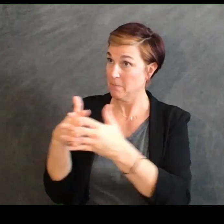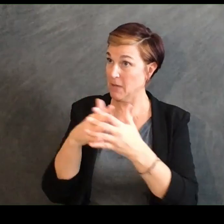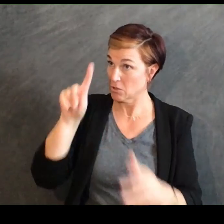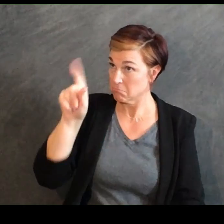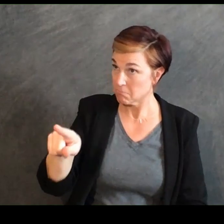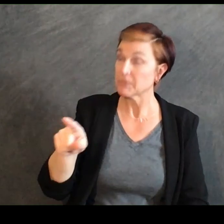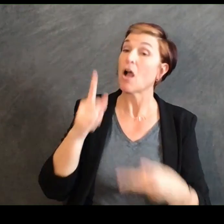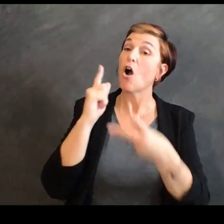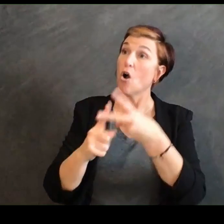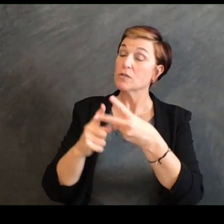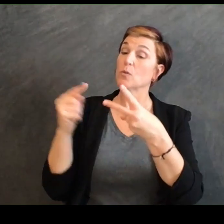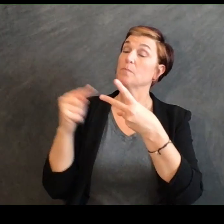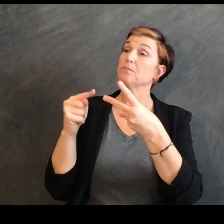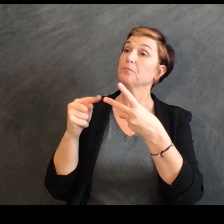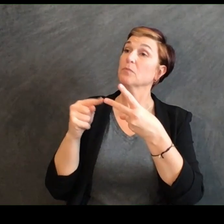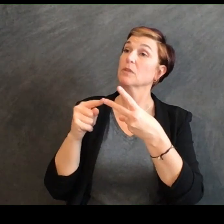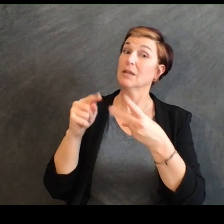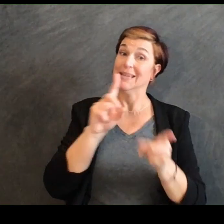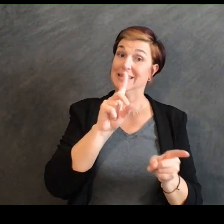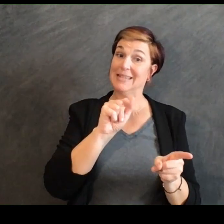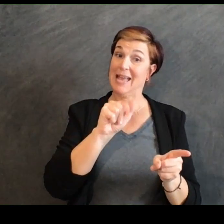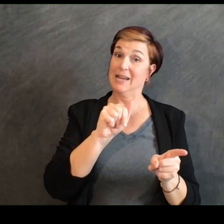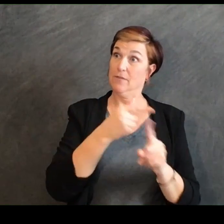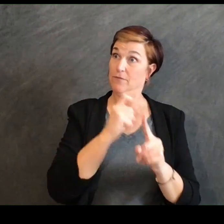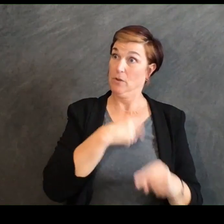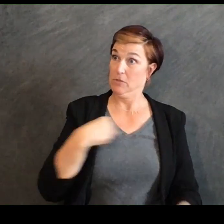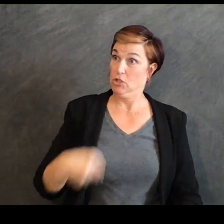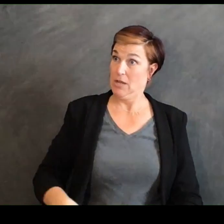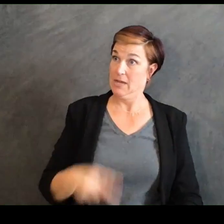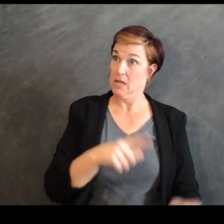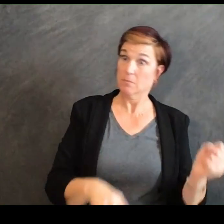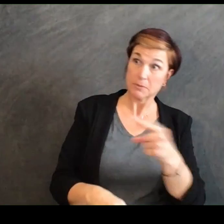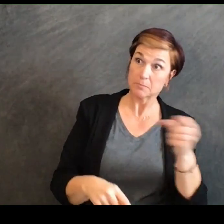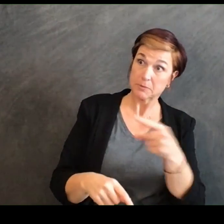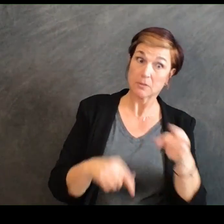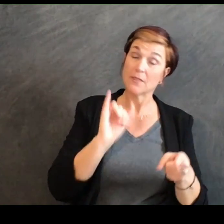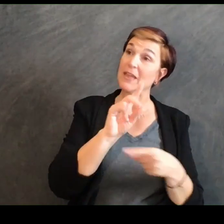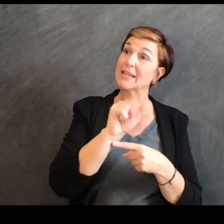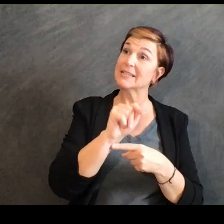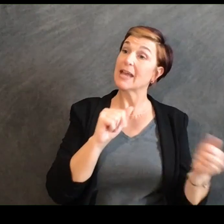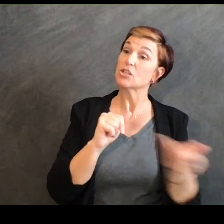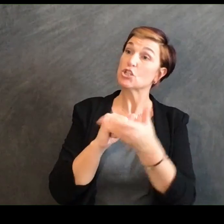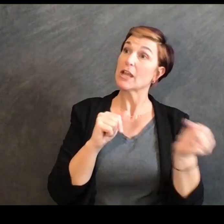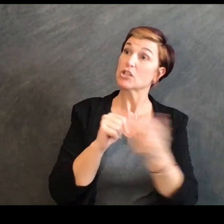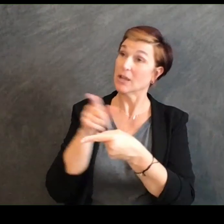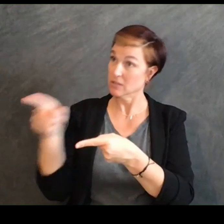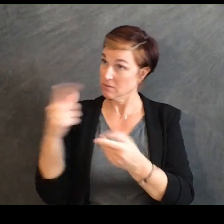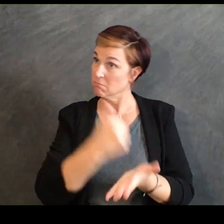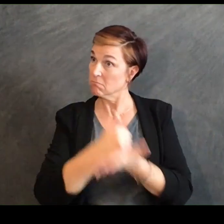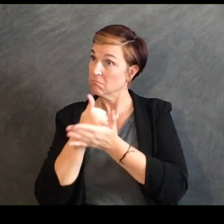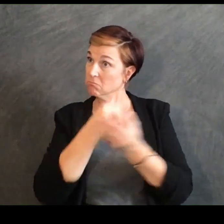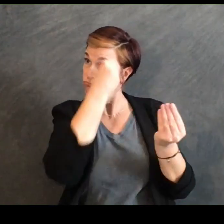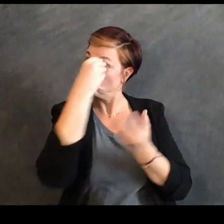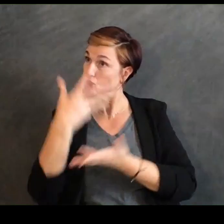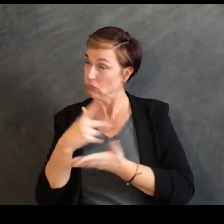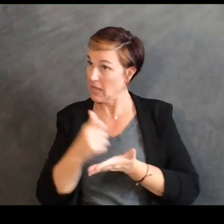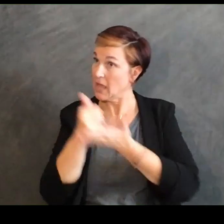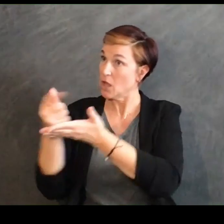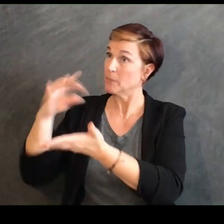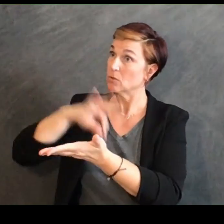data China has been sharing with the United States has been helpful I think it has been helpful we've been working very much with China